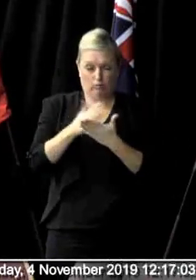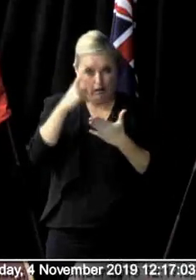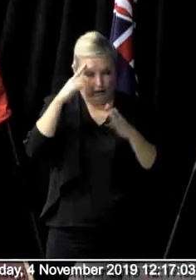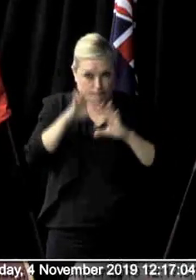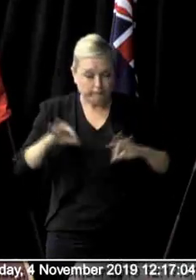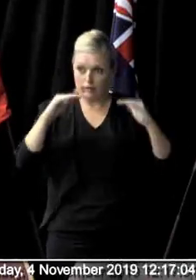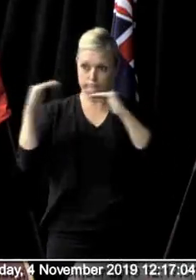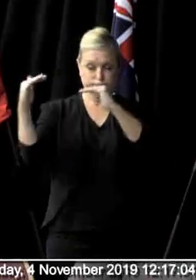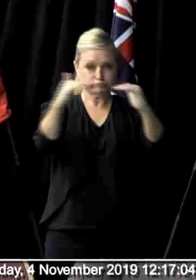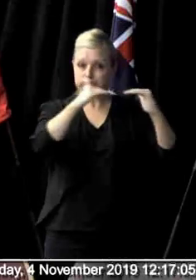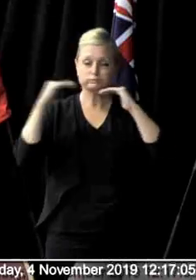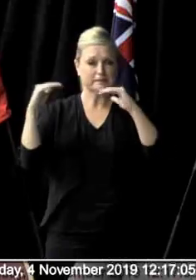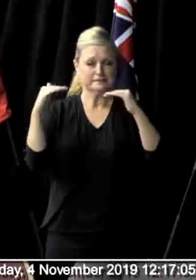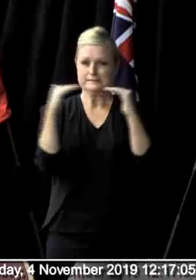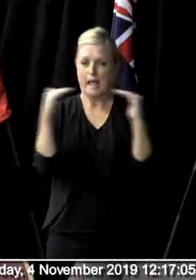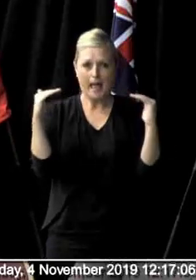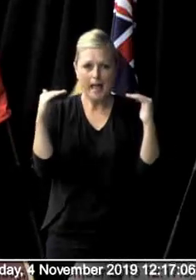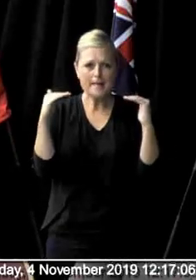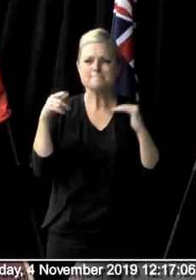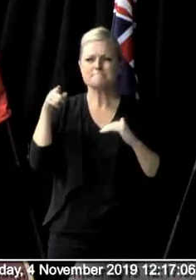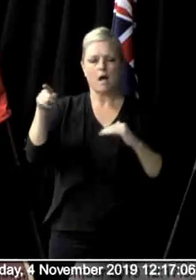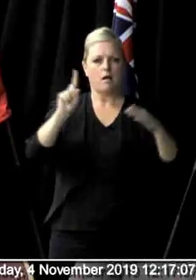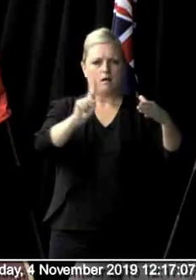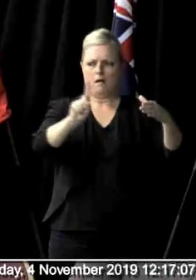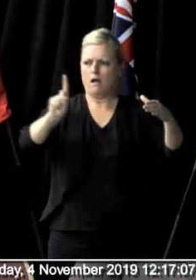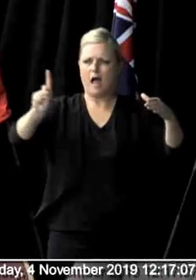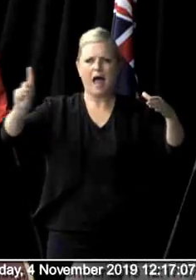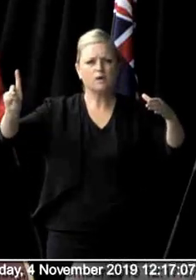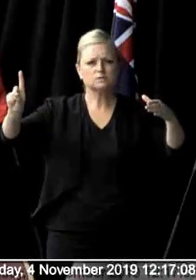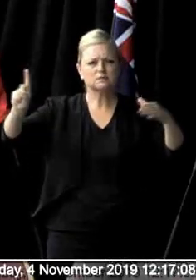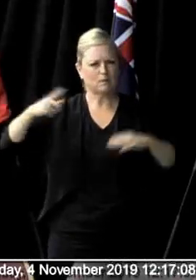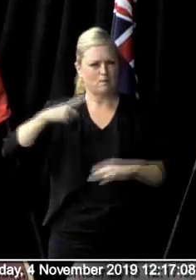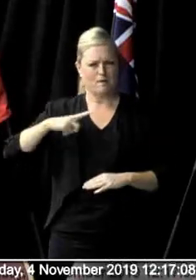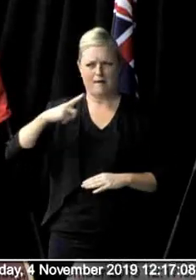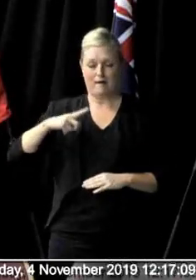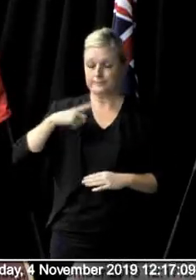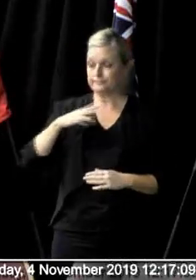but she wasn’t allowed to stand as part of the group.